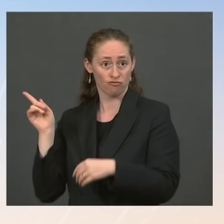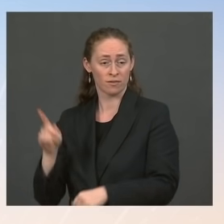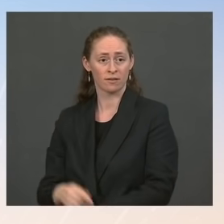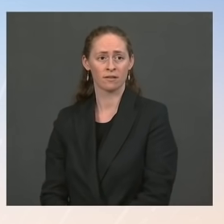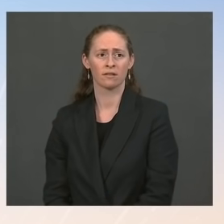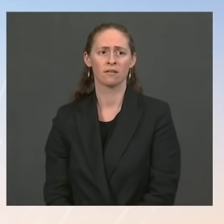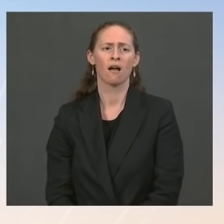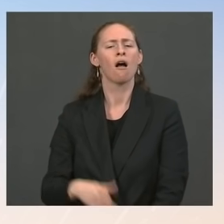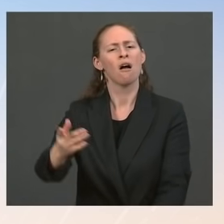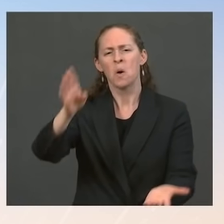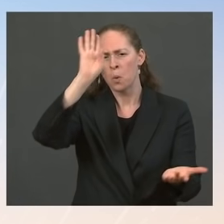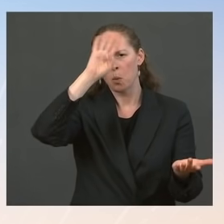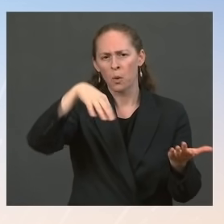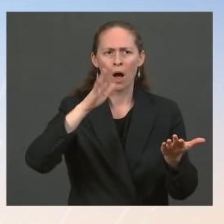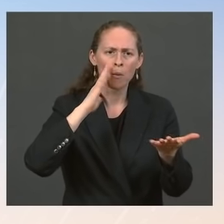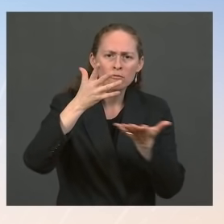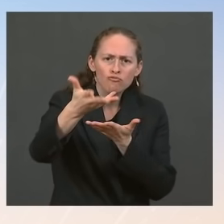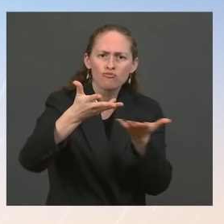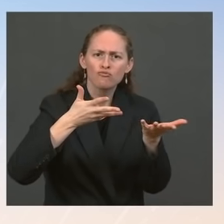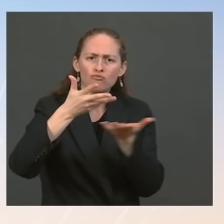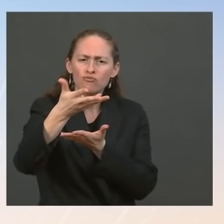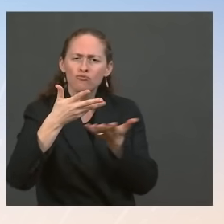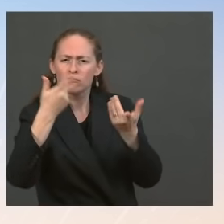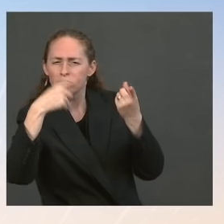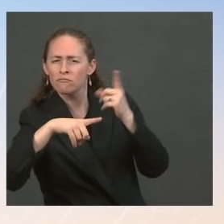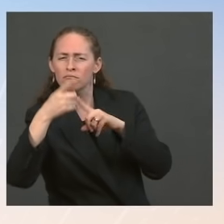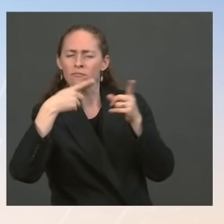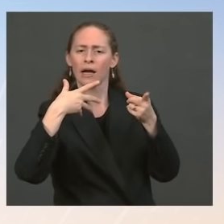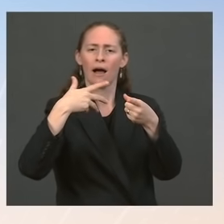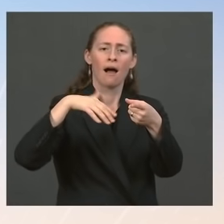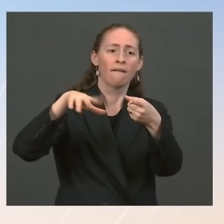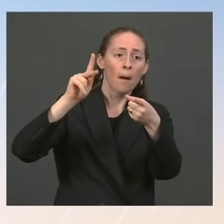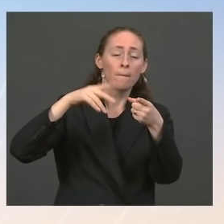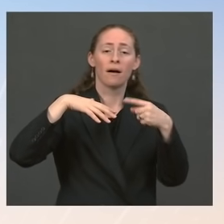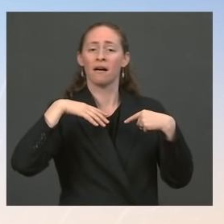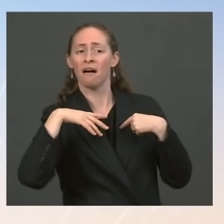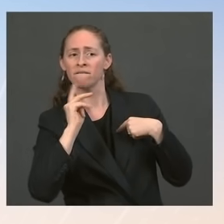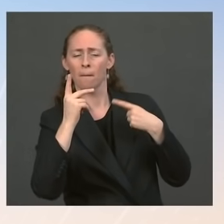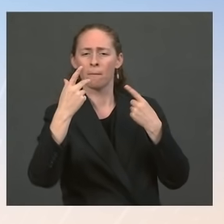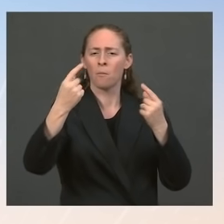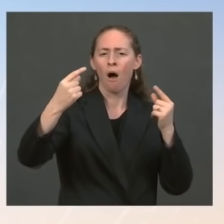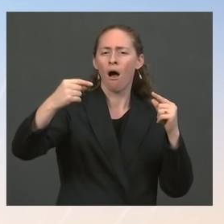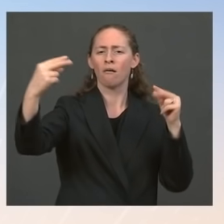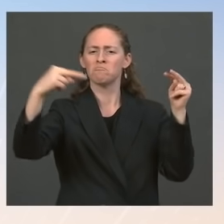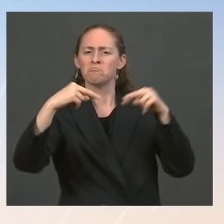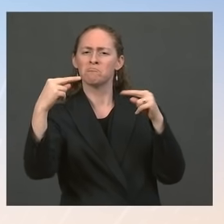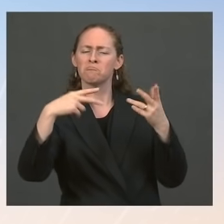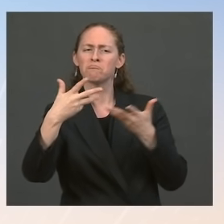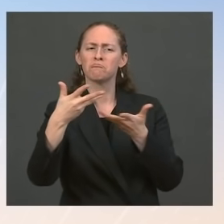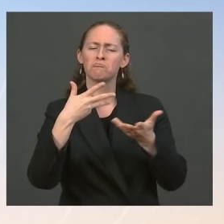That's why he's been engaging with and listening to a range of members on their points of view. Some have expressed publicly